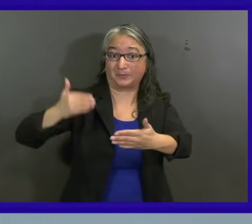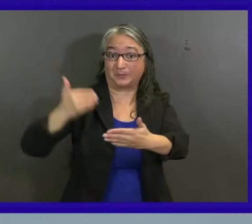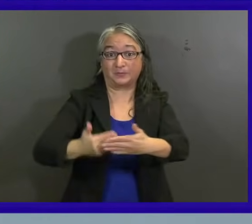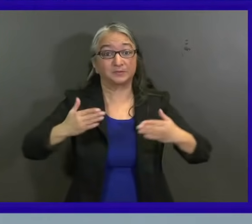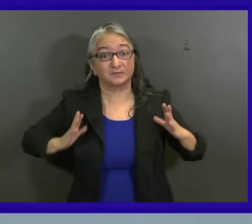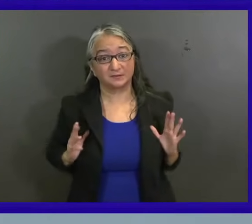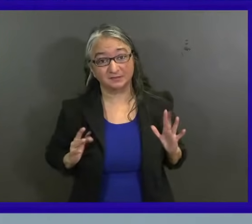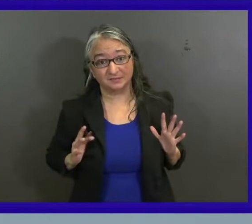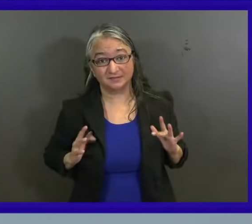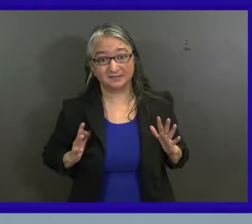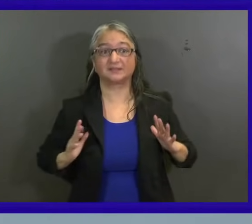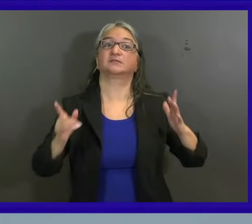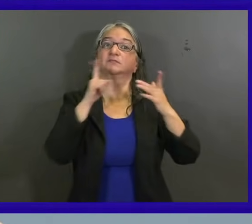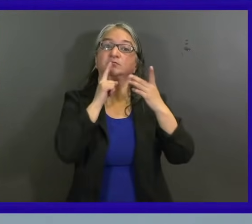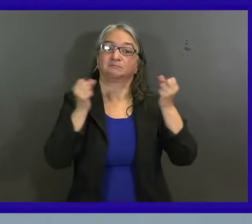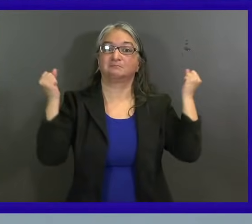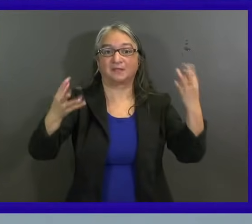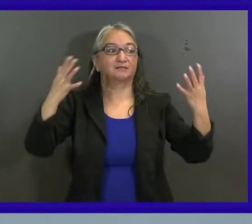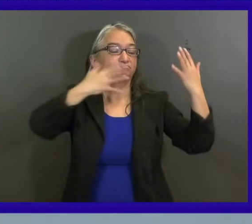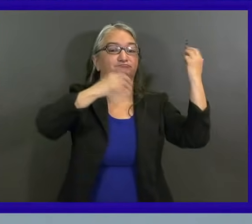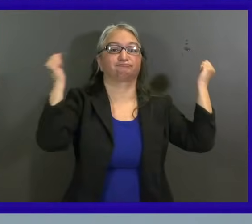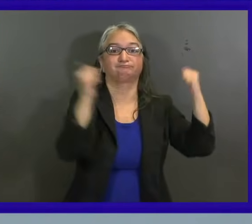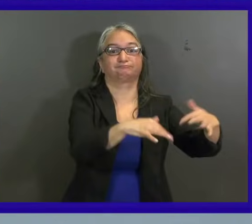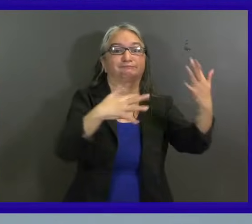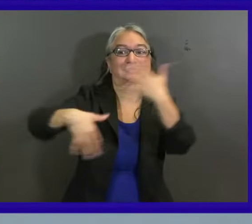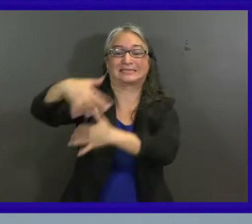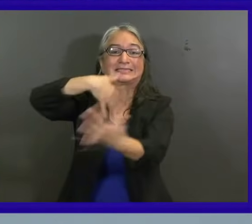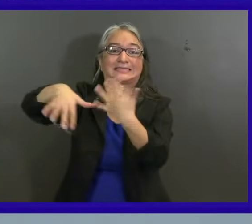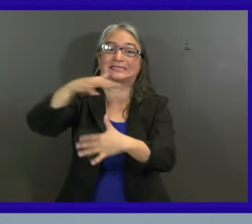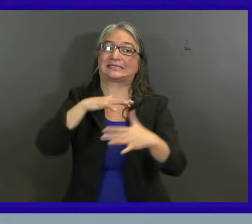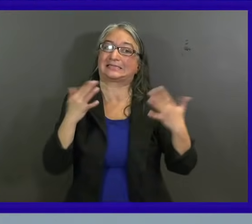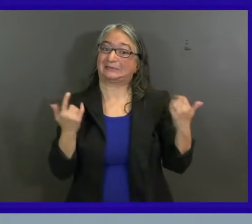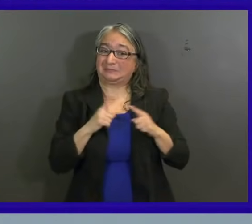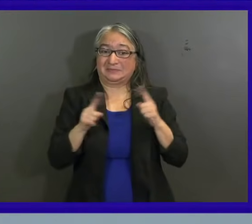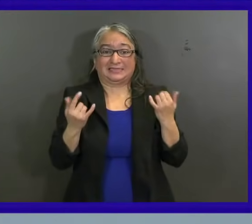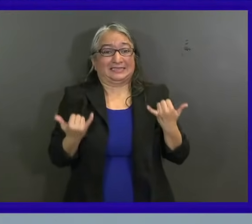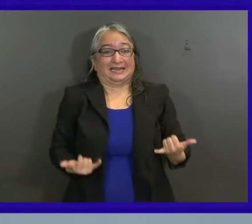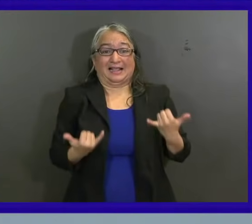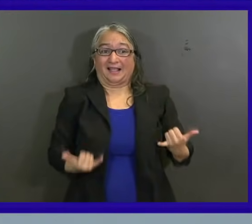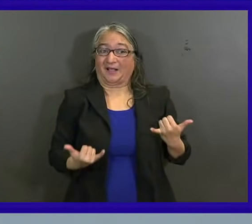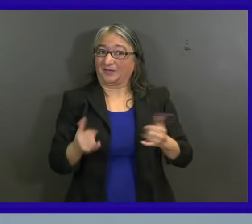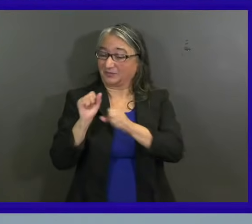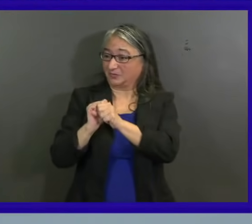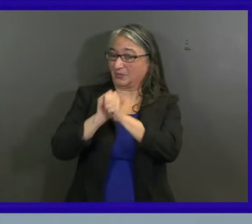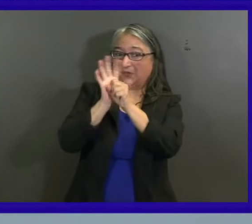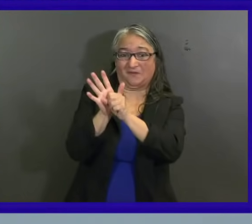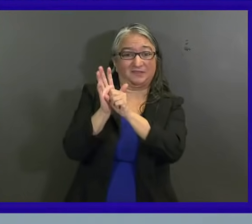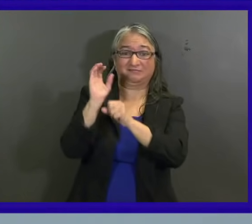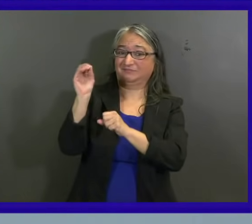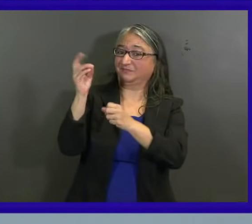we're all living in a time of rising covid19 case counts and waning immunity in our communities and